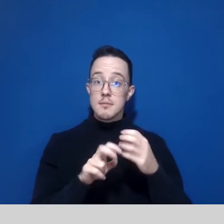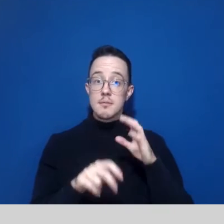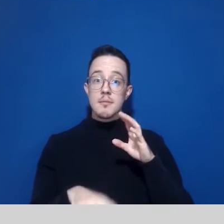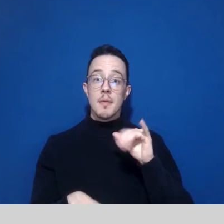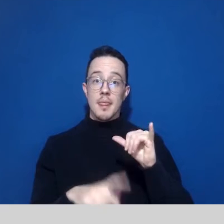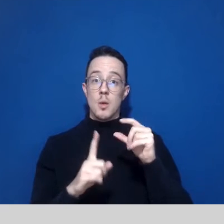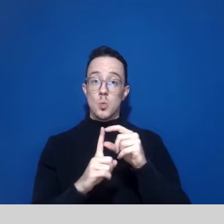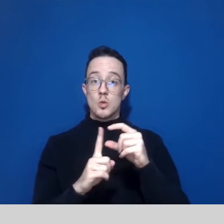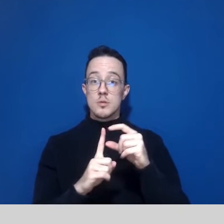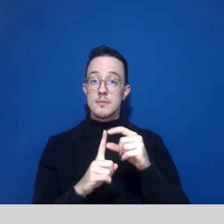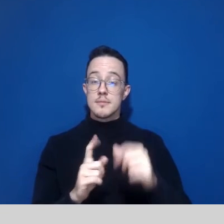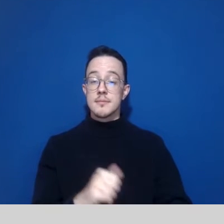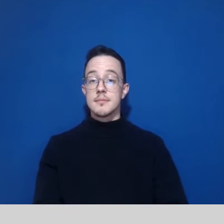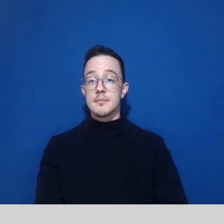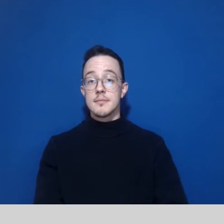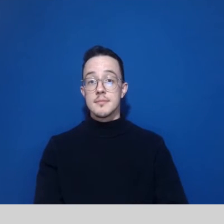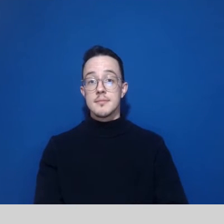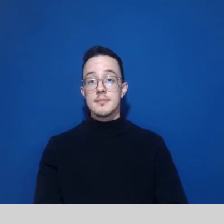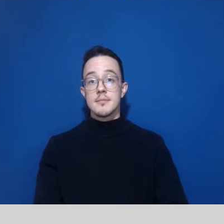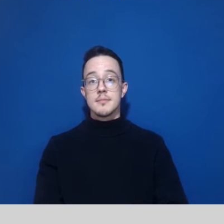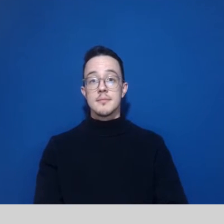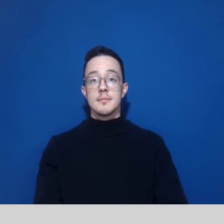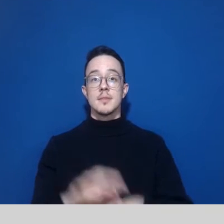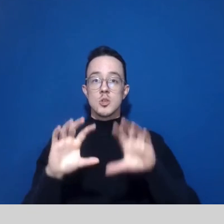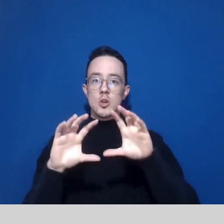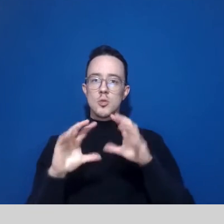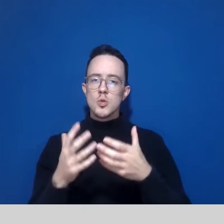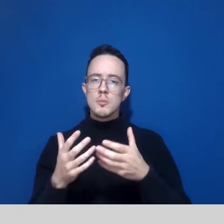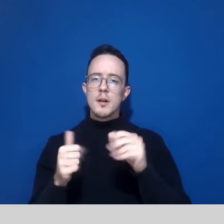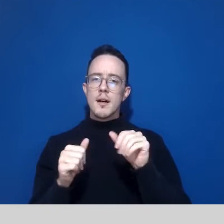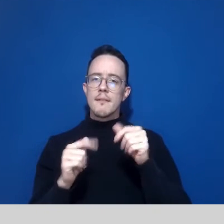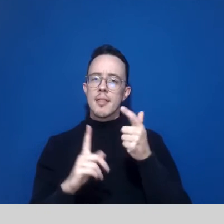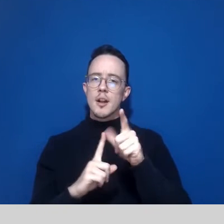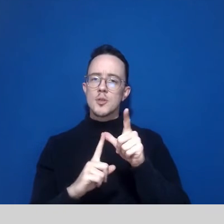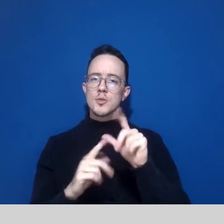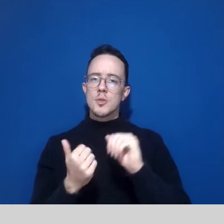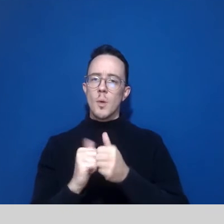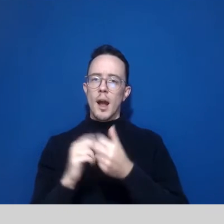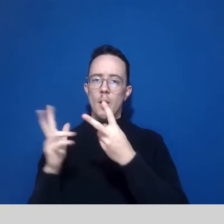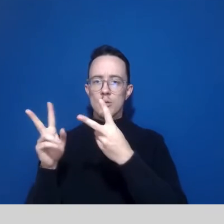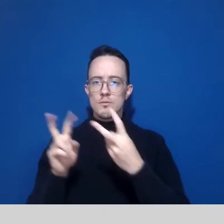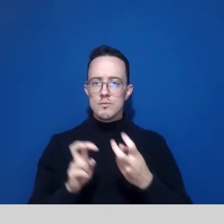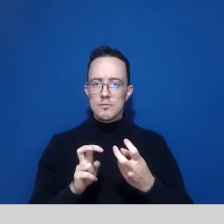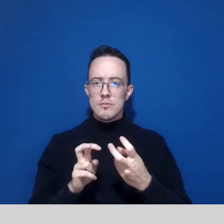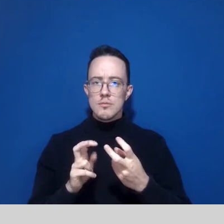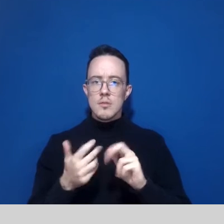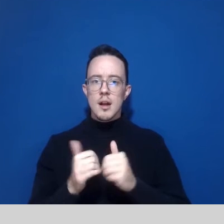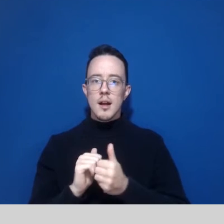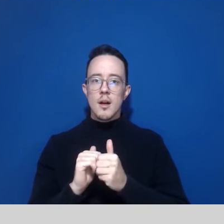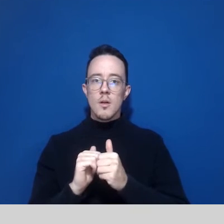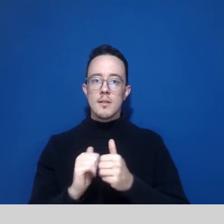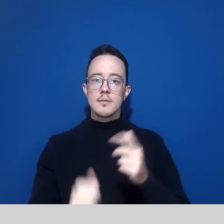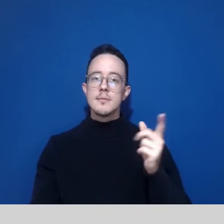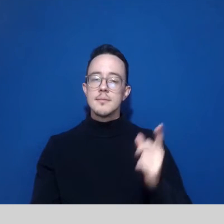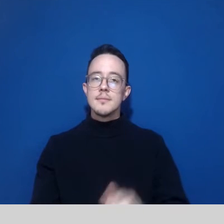And we wanted to extract the word München, and it is a group of letters. How do you do that?